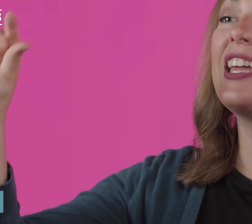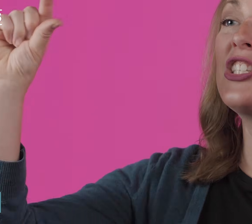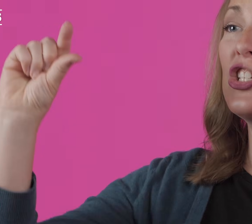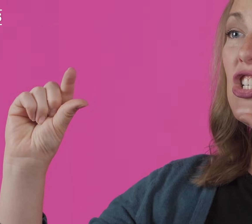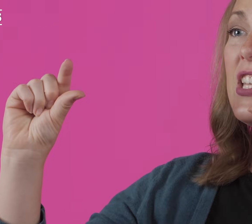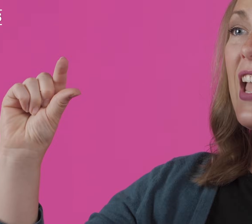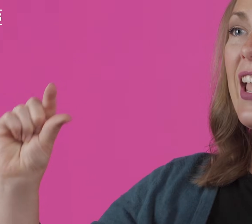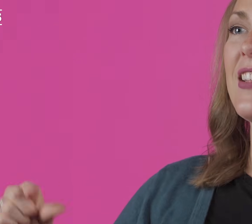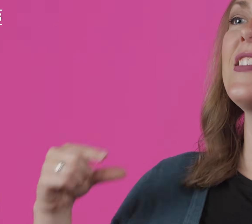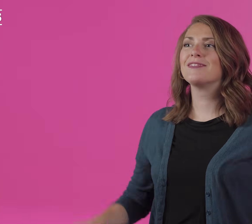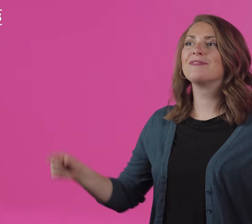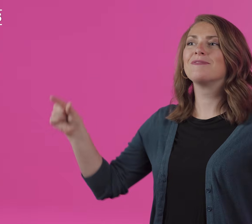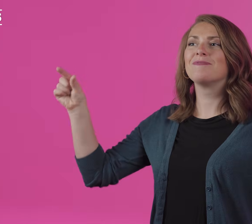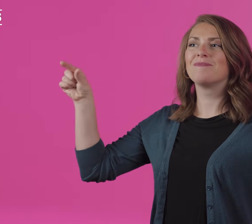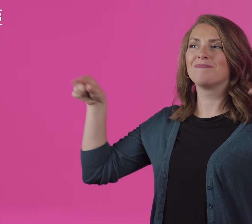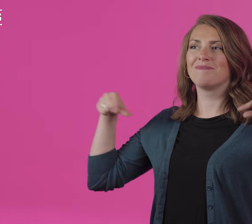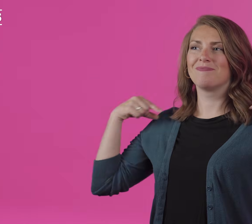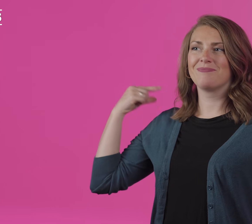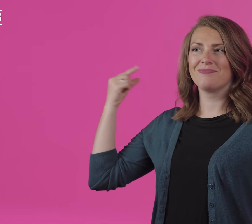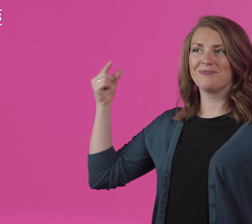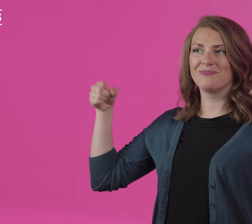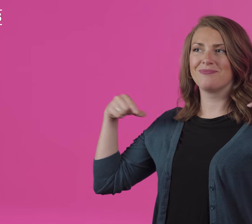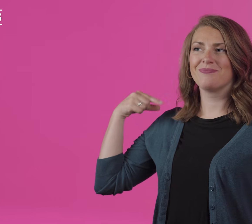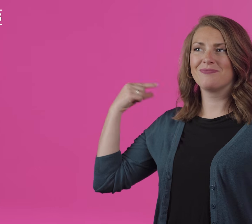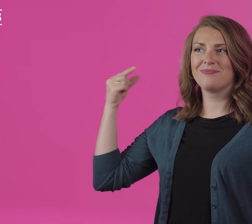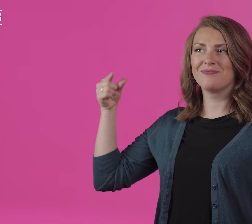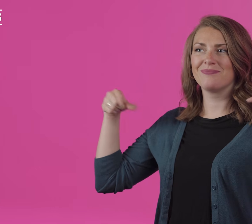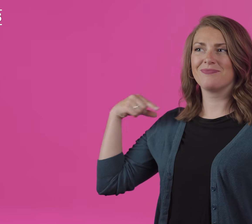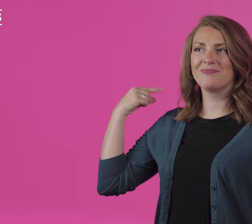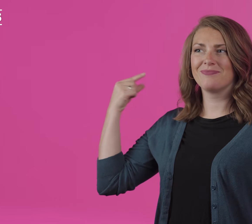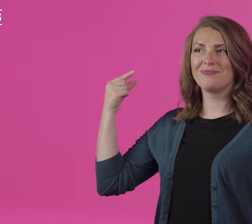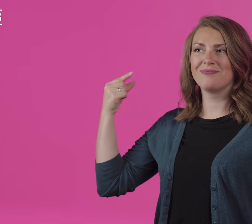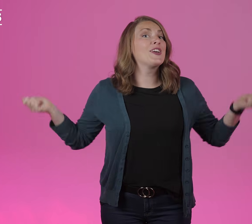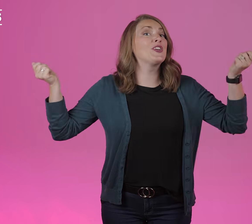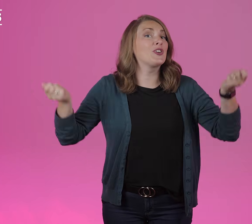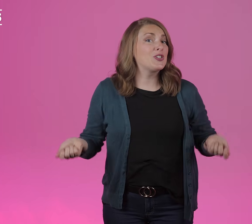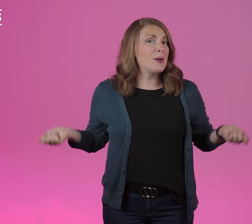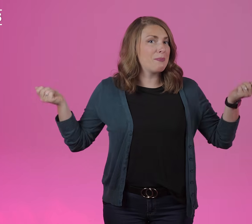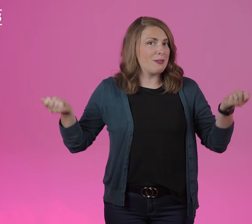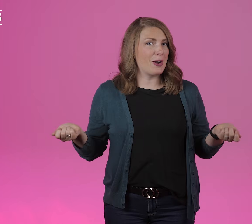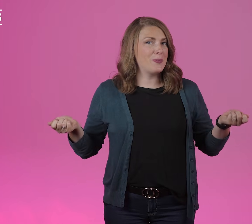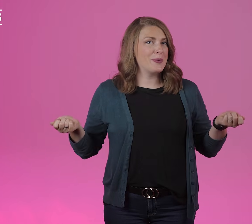'Gym' it's G hands moving up and around on your shoulders like your jumping rope